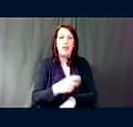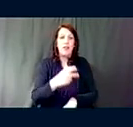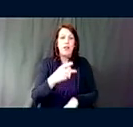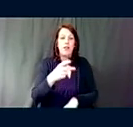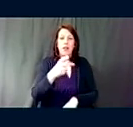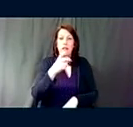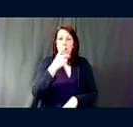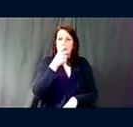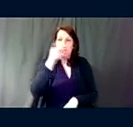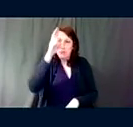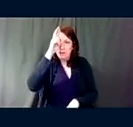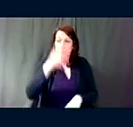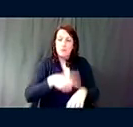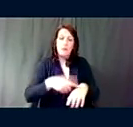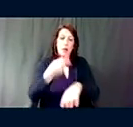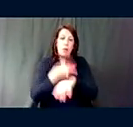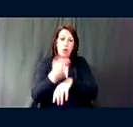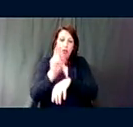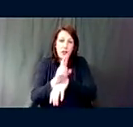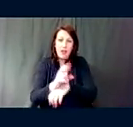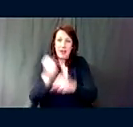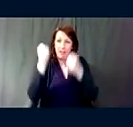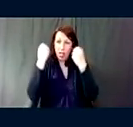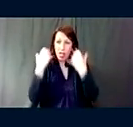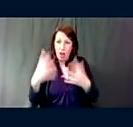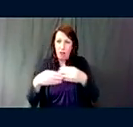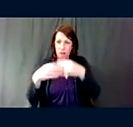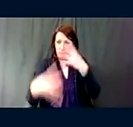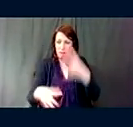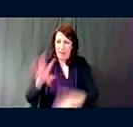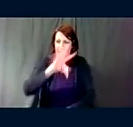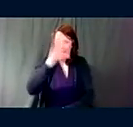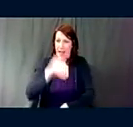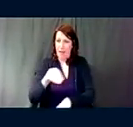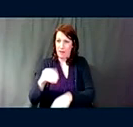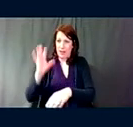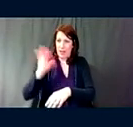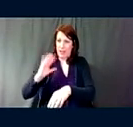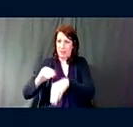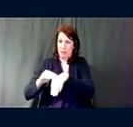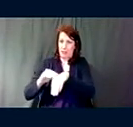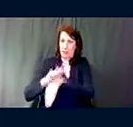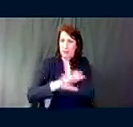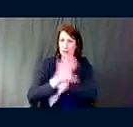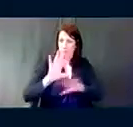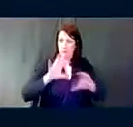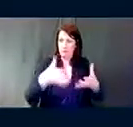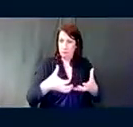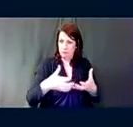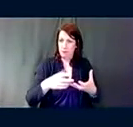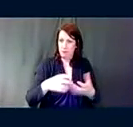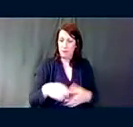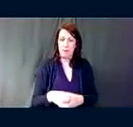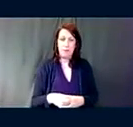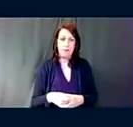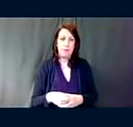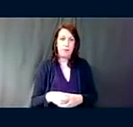RICAN, DOMINICAN AND CUBANS ARE LARGER PROPORTION OF WEST AFRICAN ANCESTRY IN THE GENE POOL THAN LET'S SAY MEXICAN.